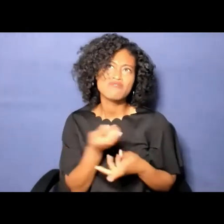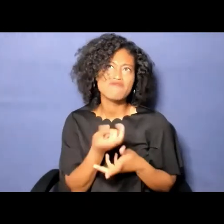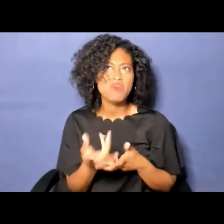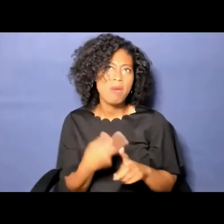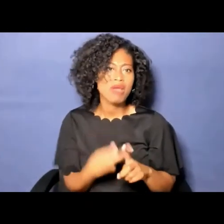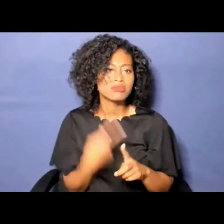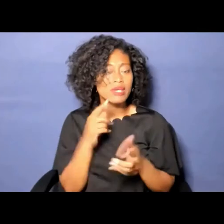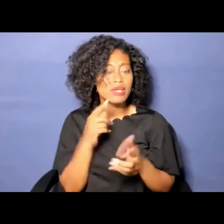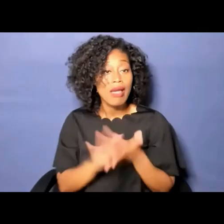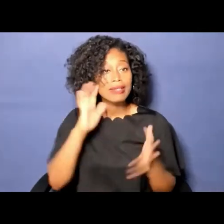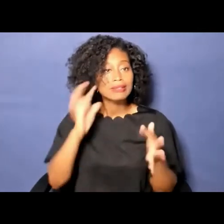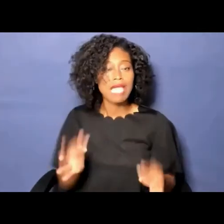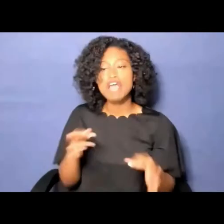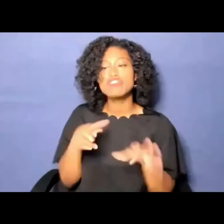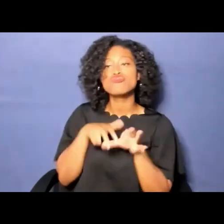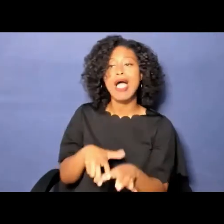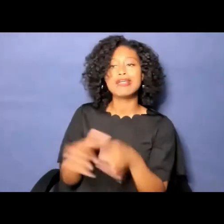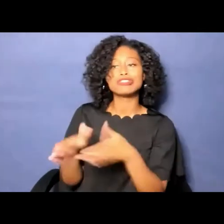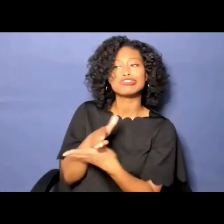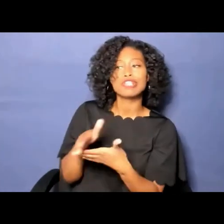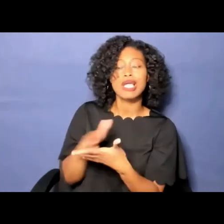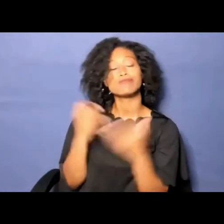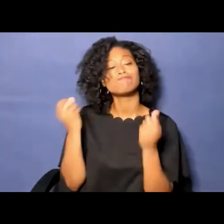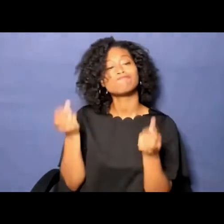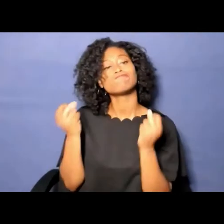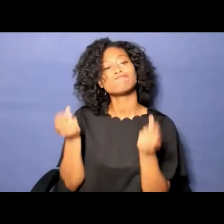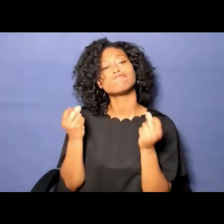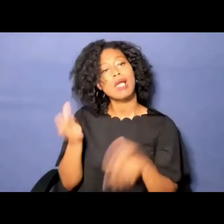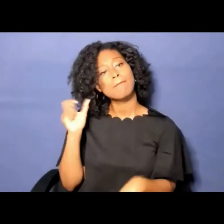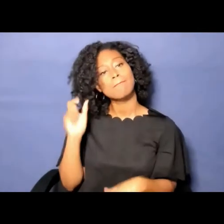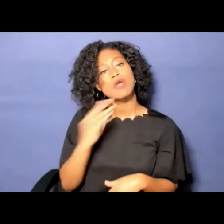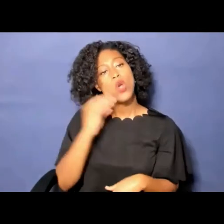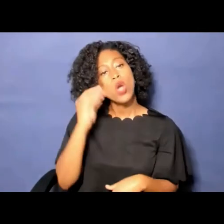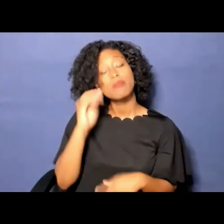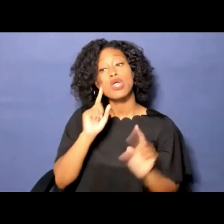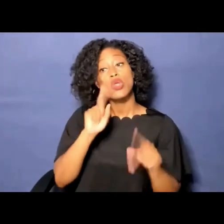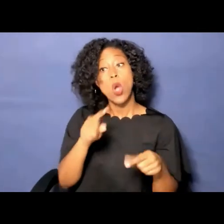back to my hometown with a group of students traveling to the South ending in my hometown.